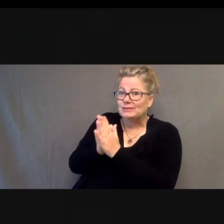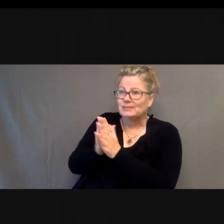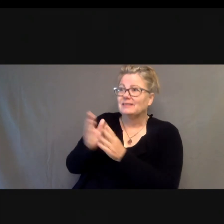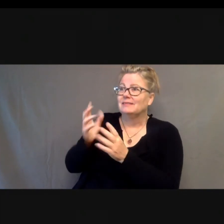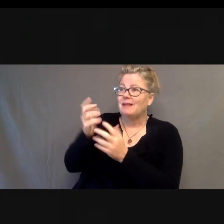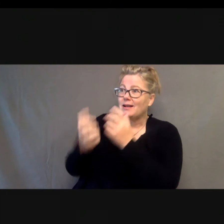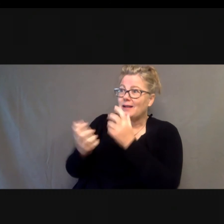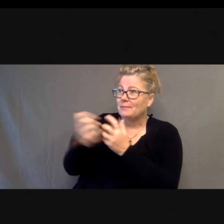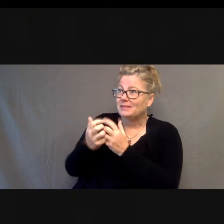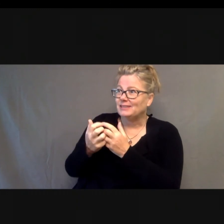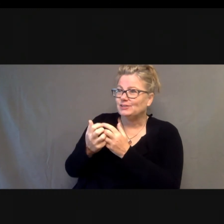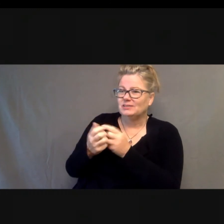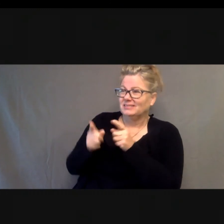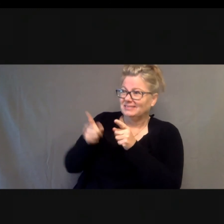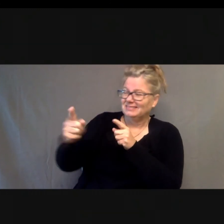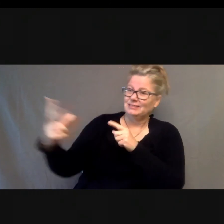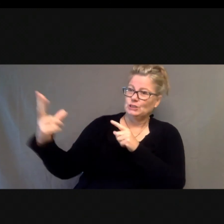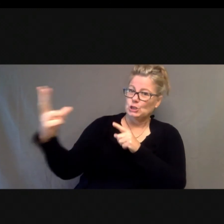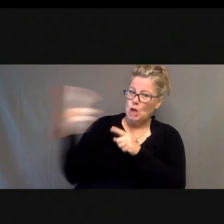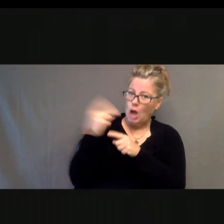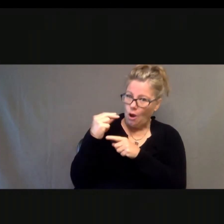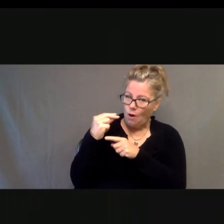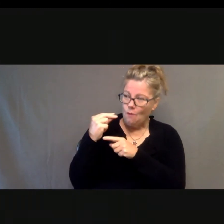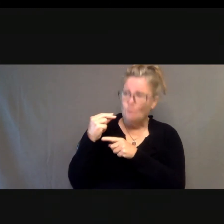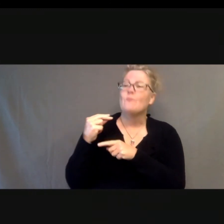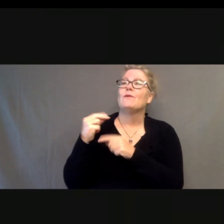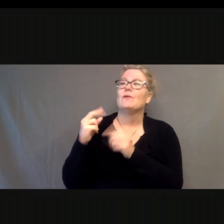Just because they hold that position, that doesn't mean that they're necessarily free